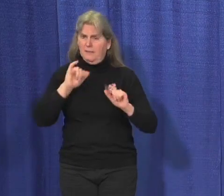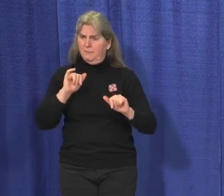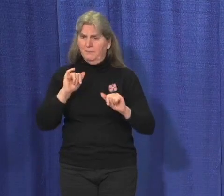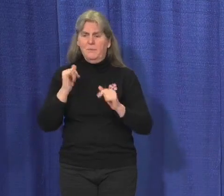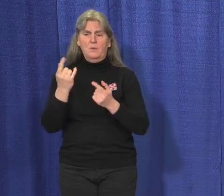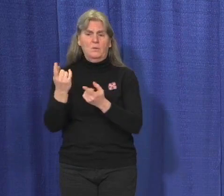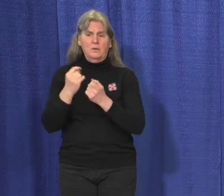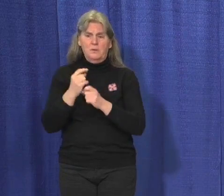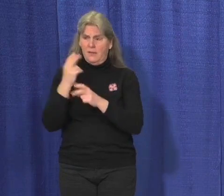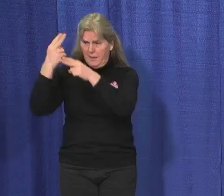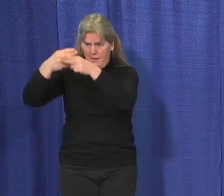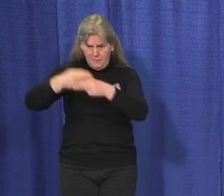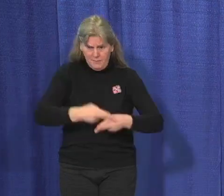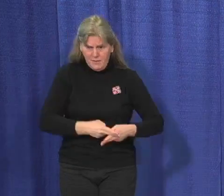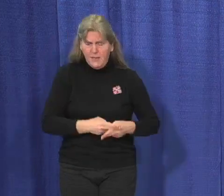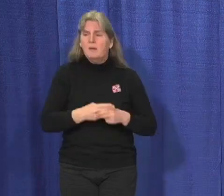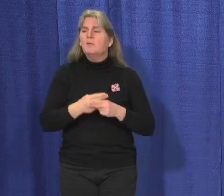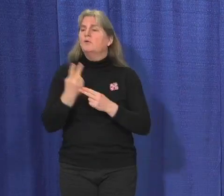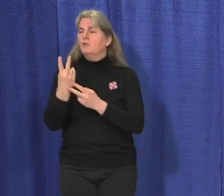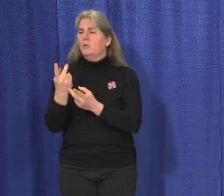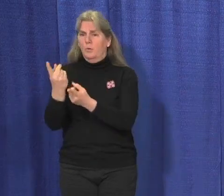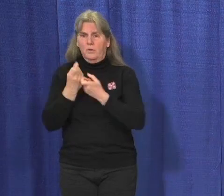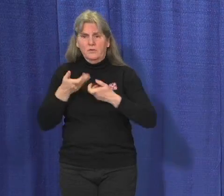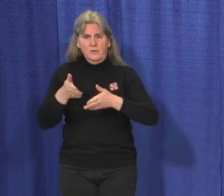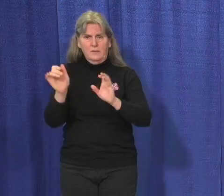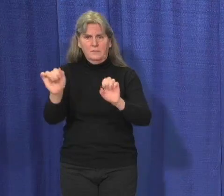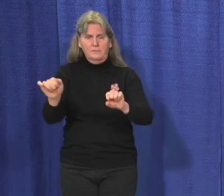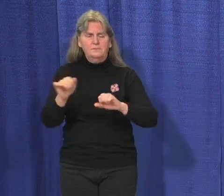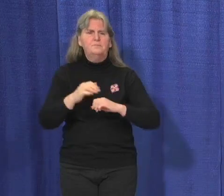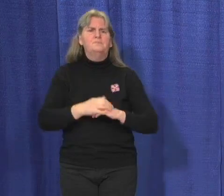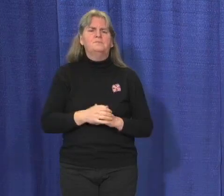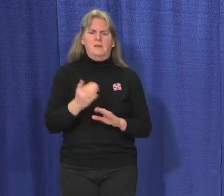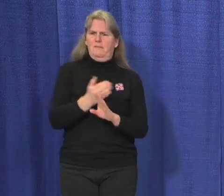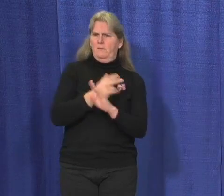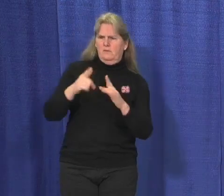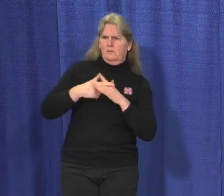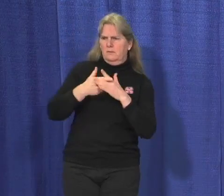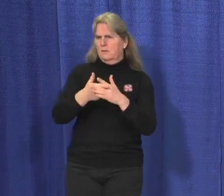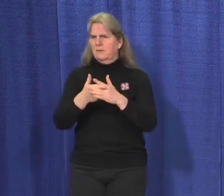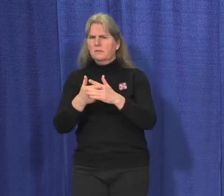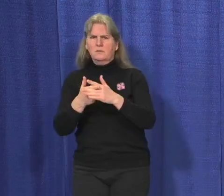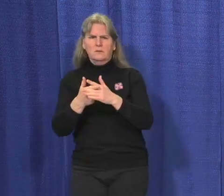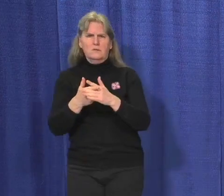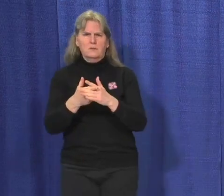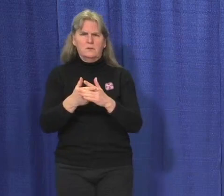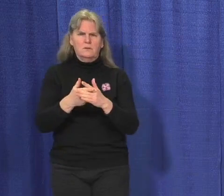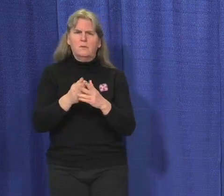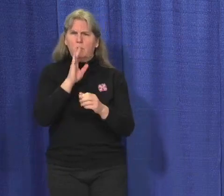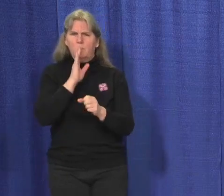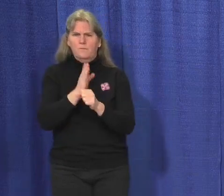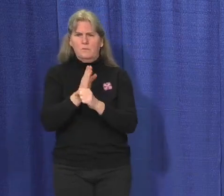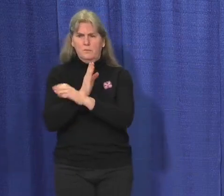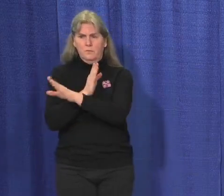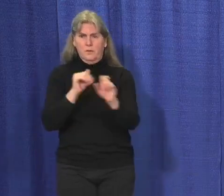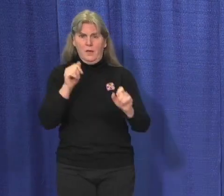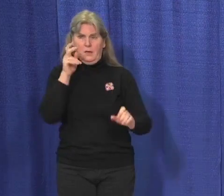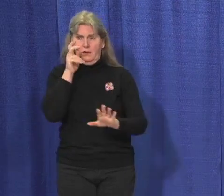journalists. We will call you by name in you will each have one question and a follow-up. Before we begin with our speakers I would like to verify